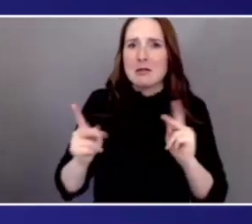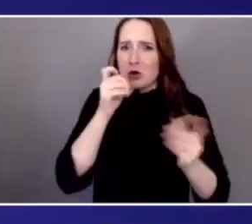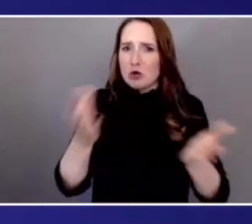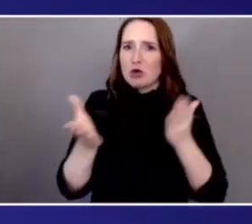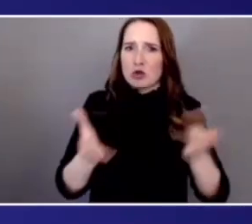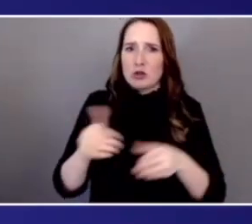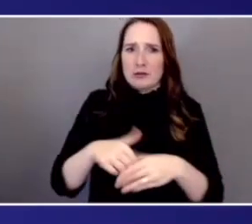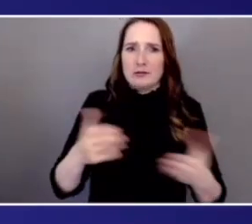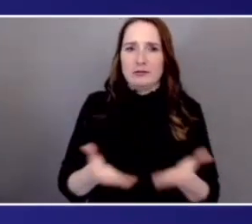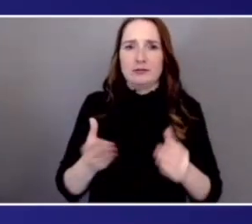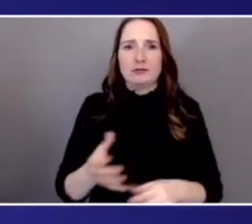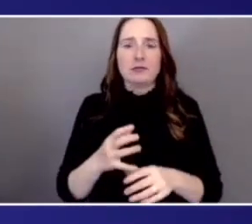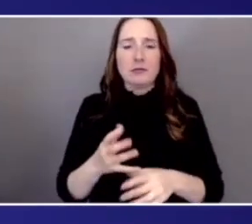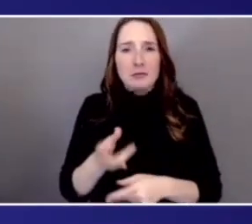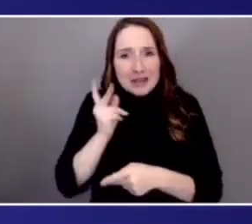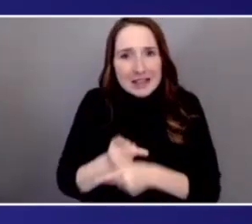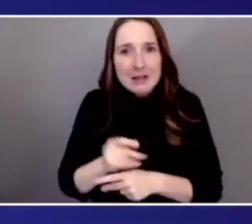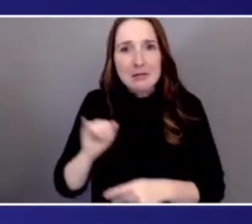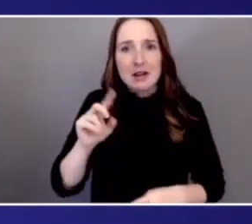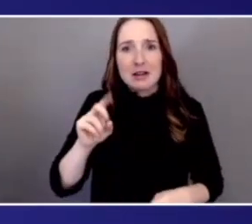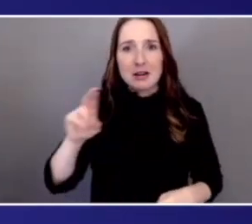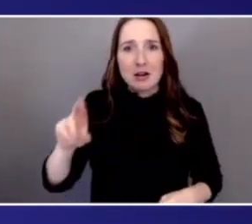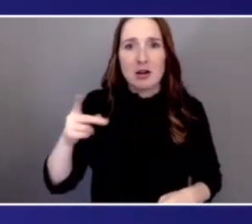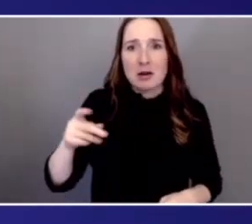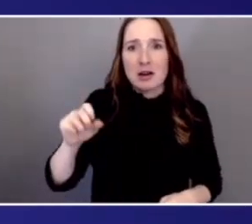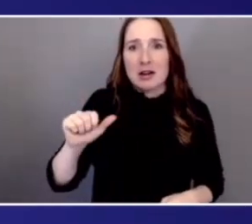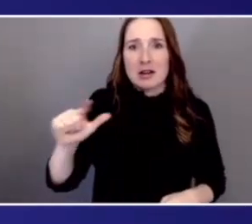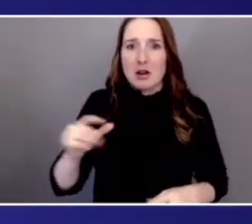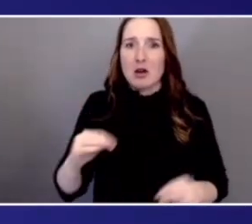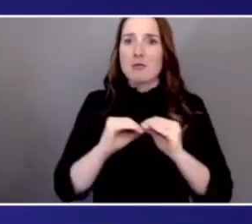Preserving IDR and PSLA. It's far bigger than the people testifying in this room today.